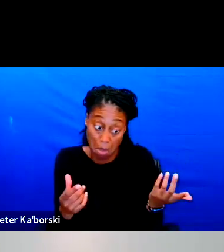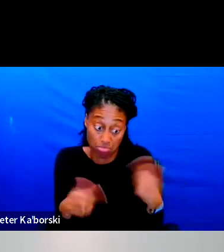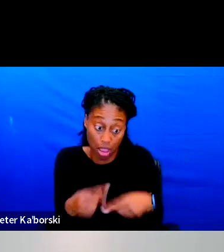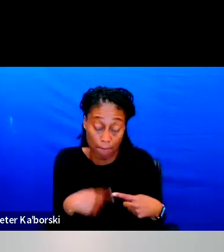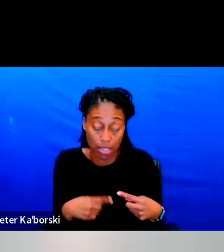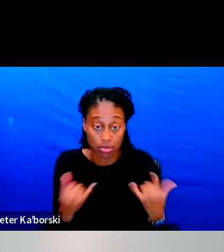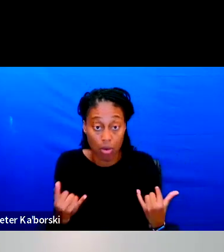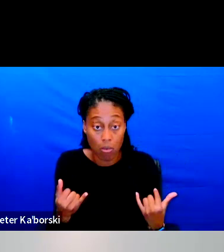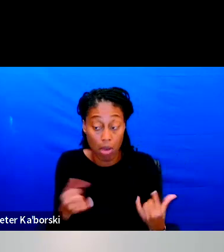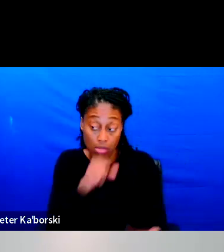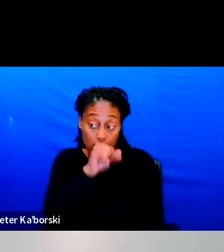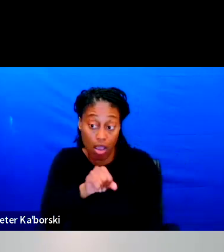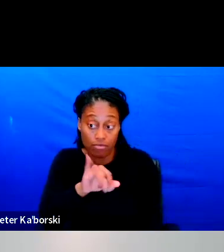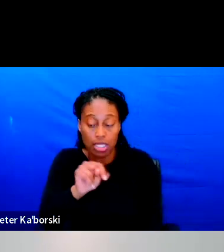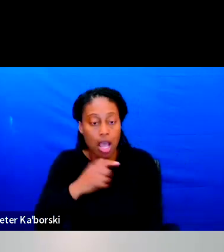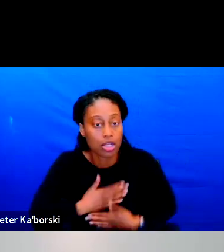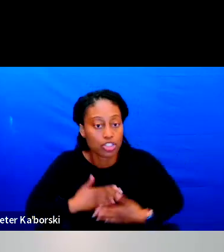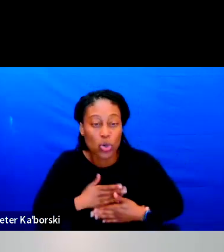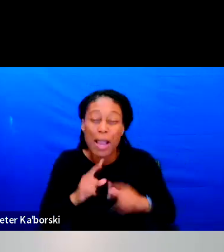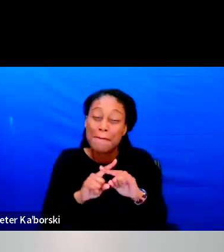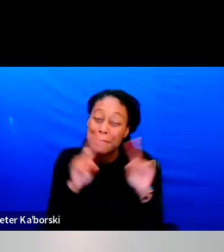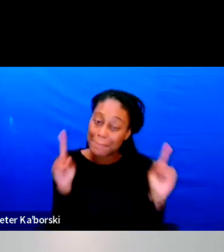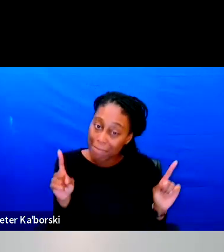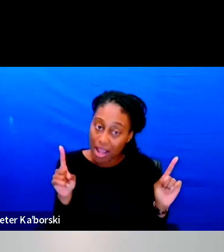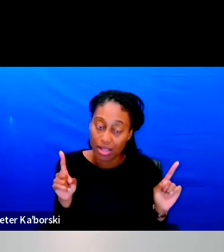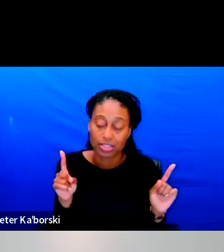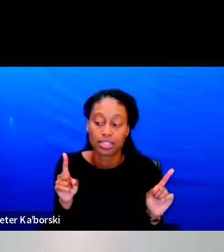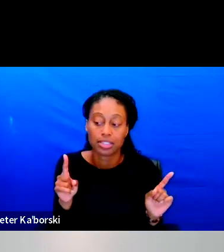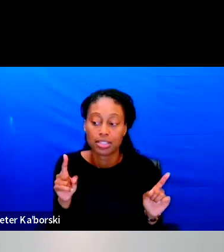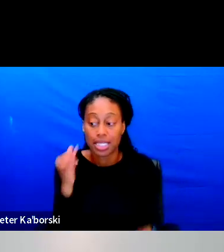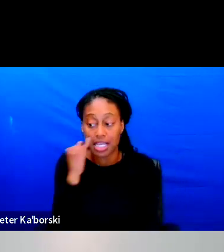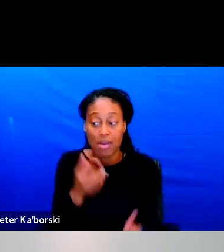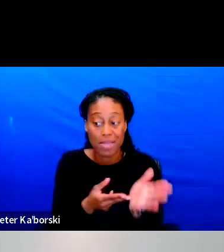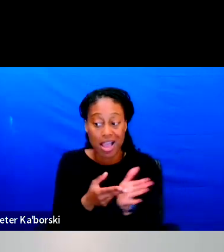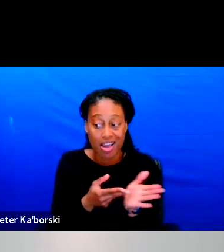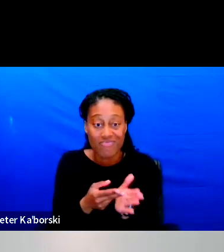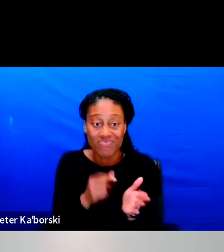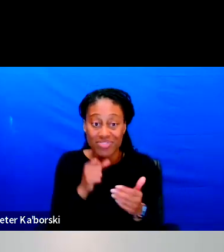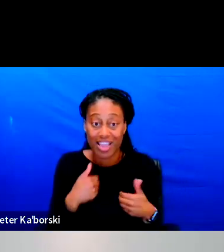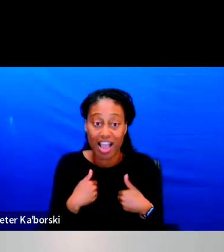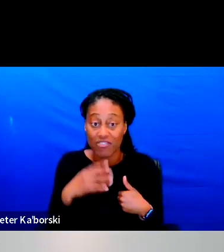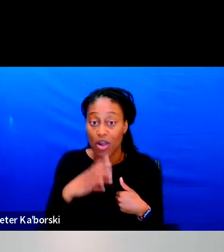Selina Butcher: I enjoy it. But Selina Butcher: if I'm being honest, I have an older, consumer base.